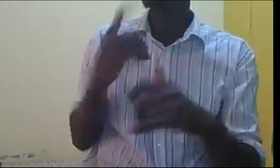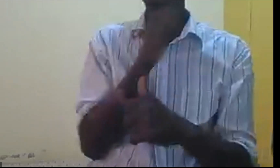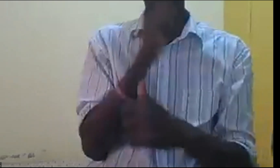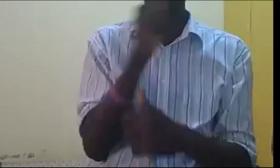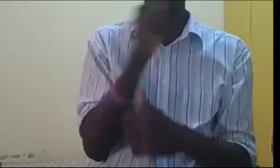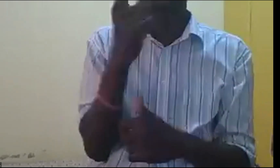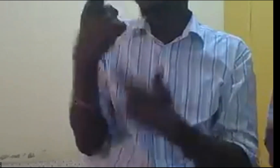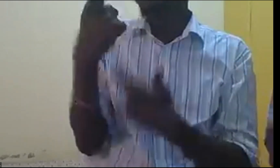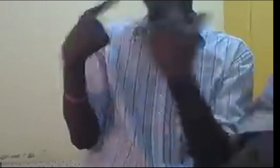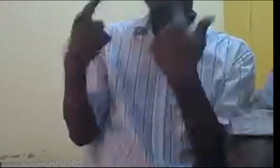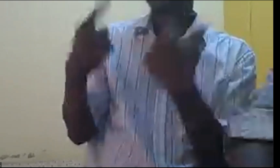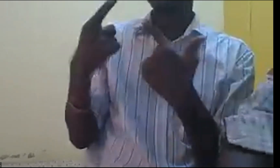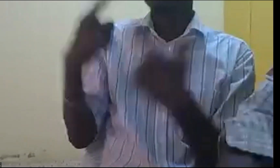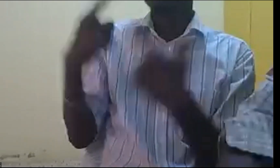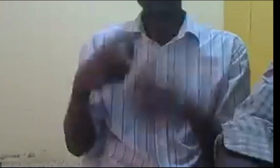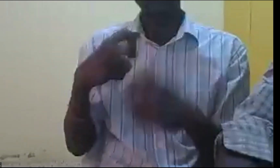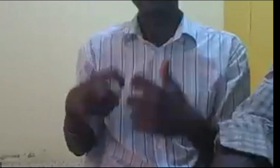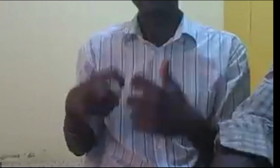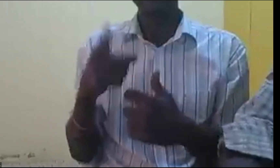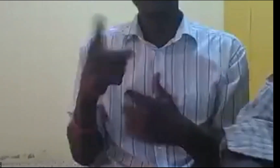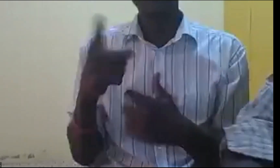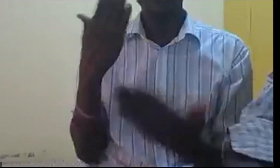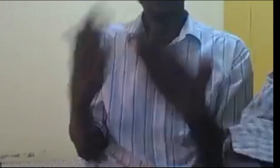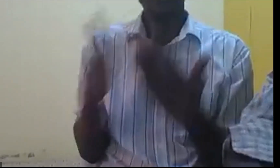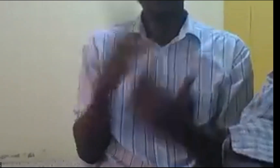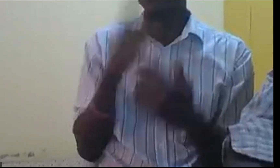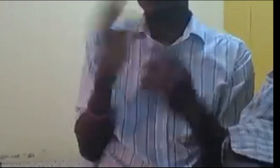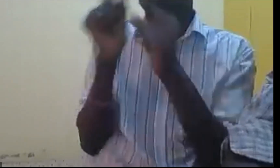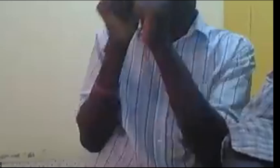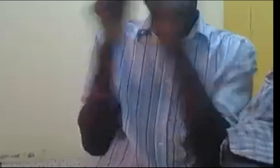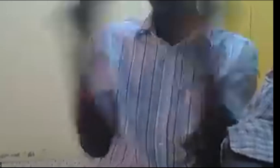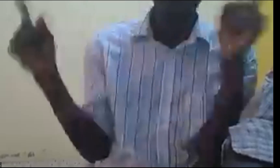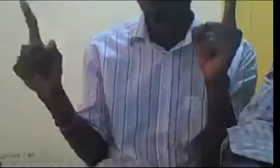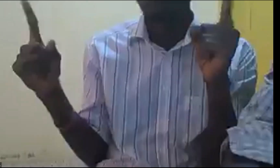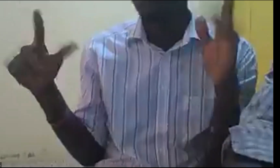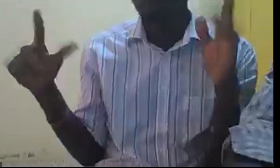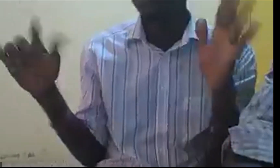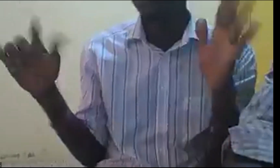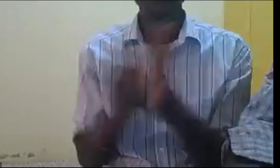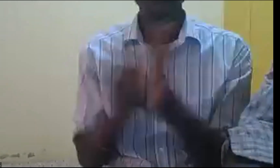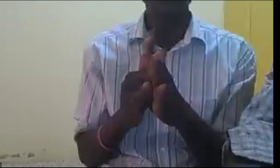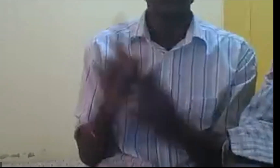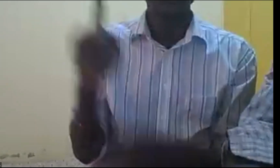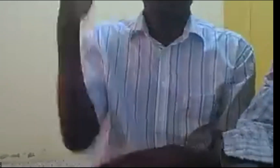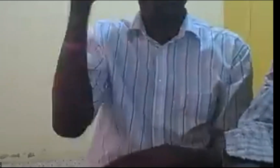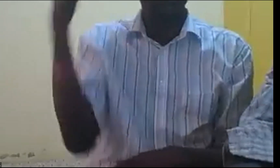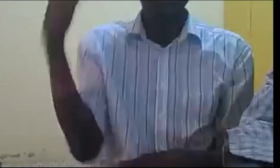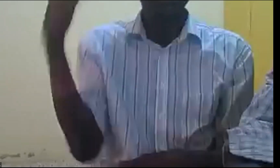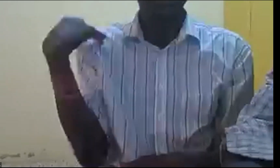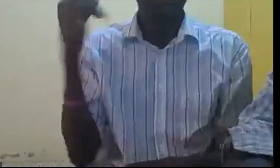In Aina, and I know we have had a couple of hands raised as well as completely interesting conversation in Chat.